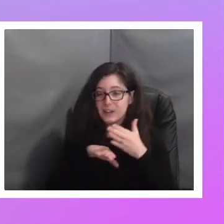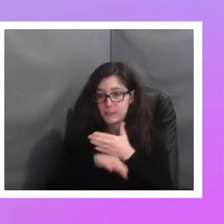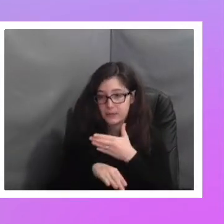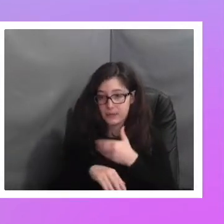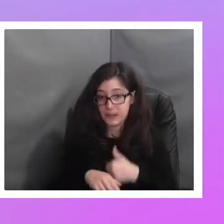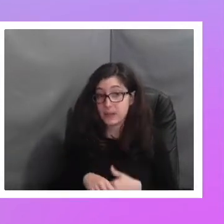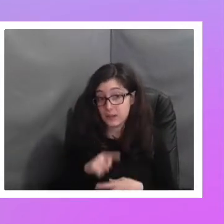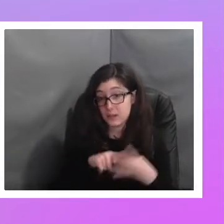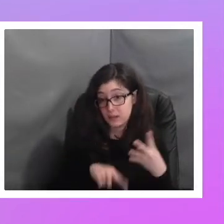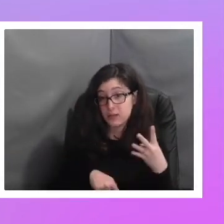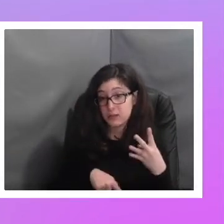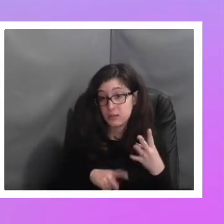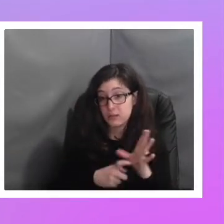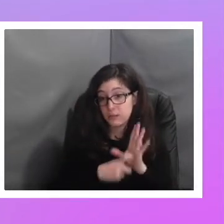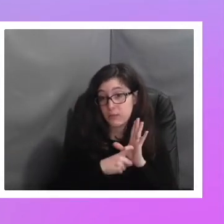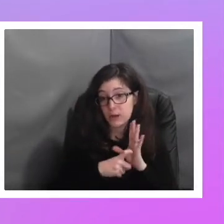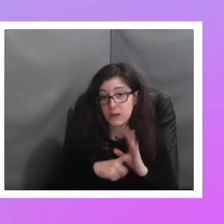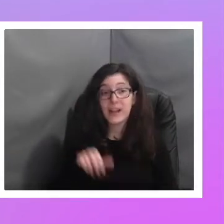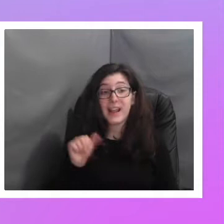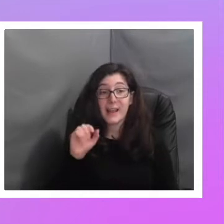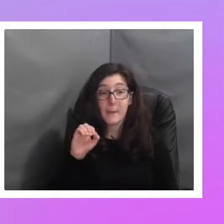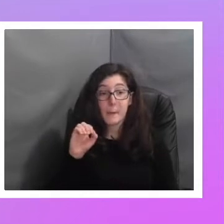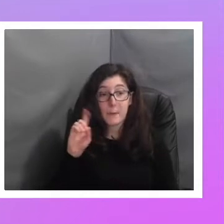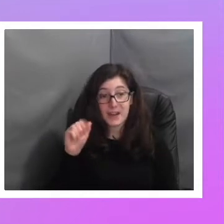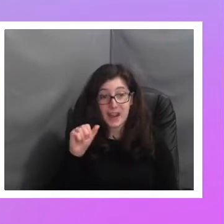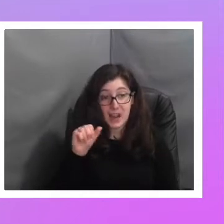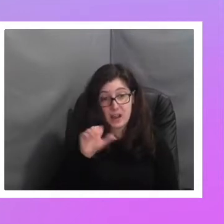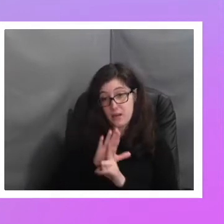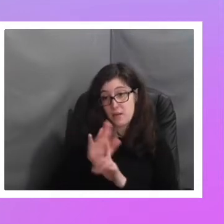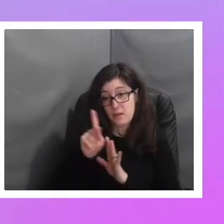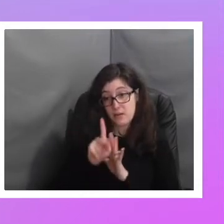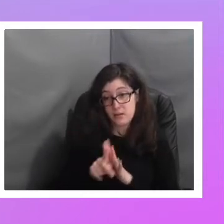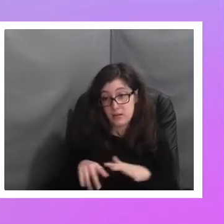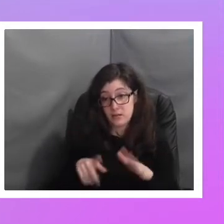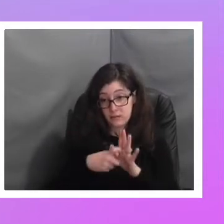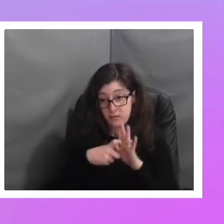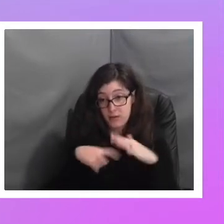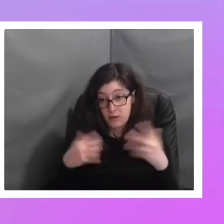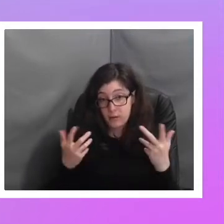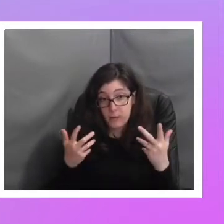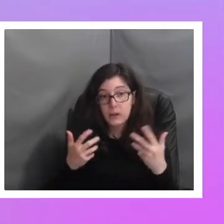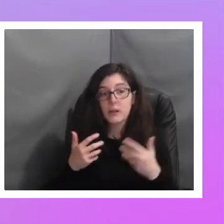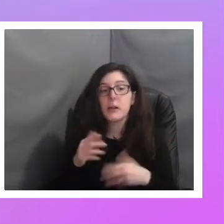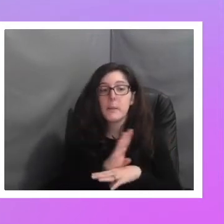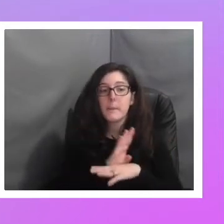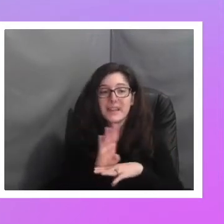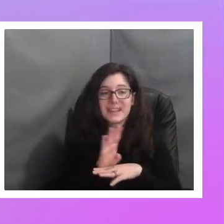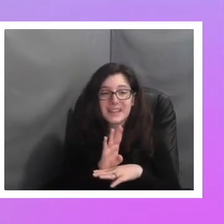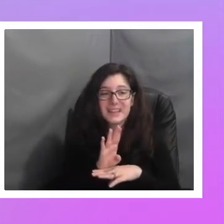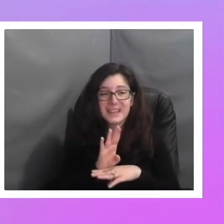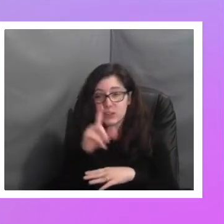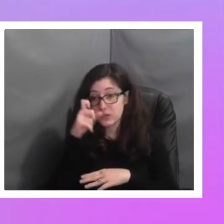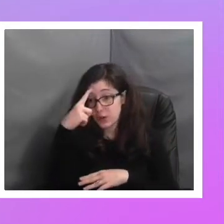So the AODA's policies require businesses and government entities